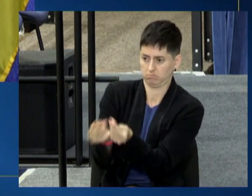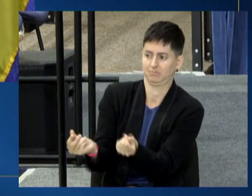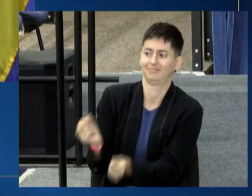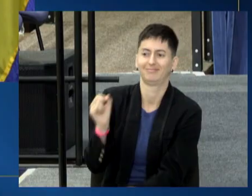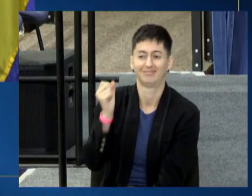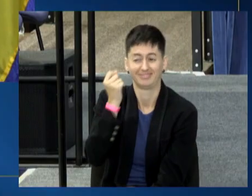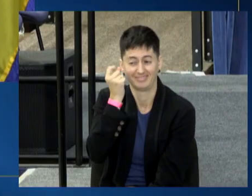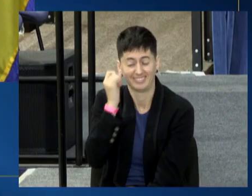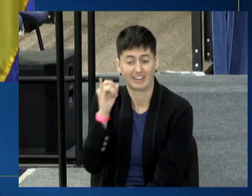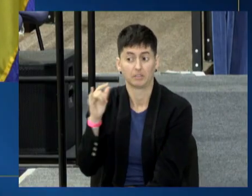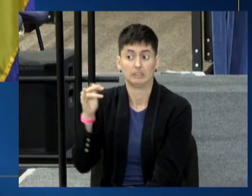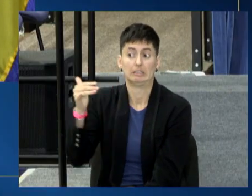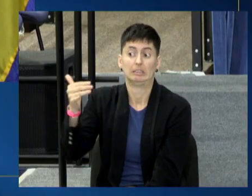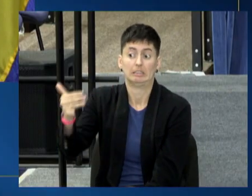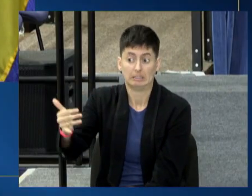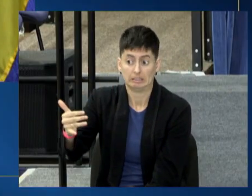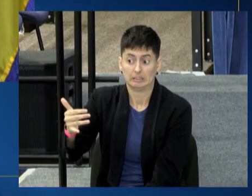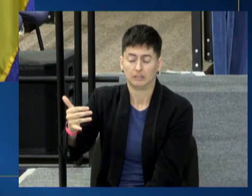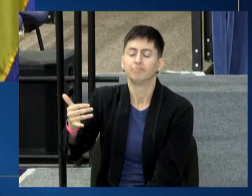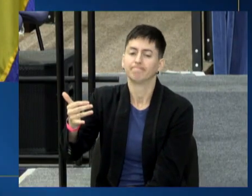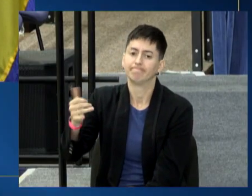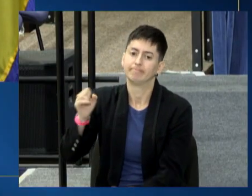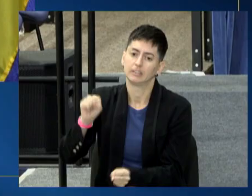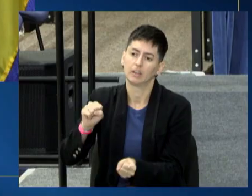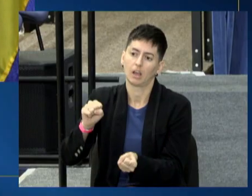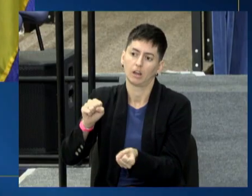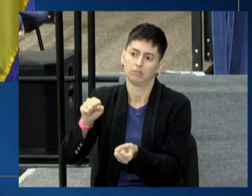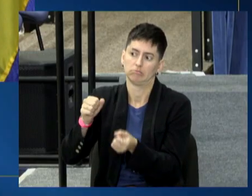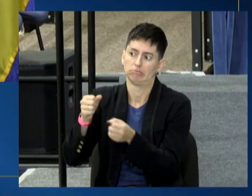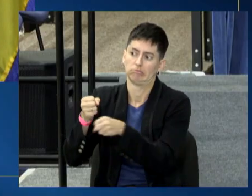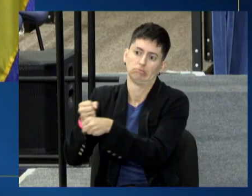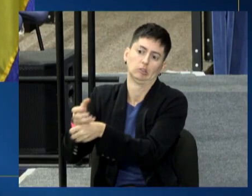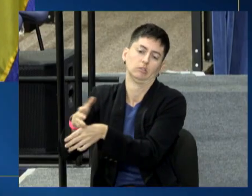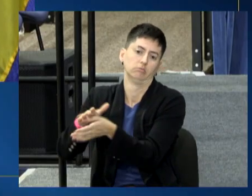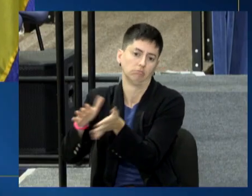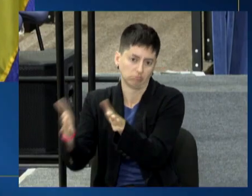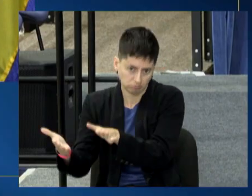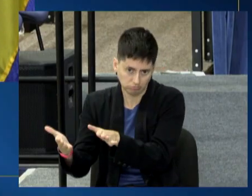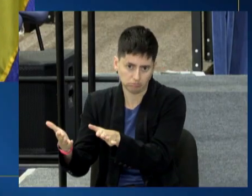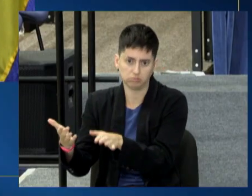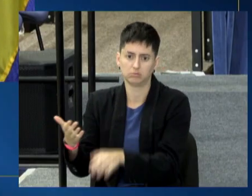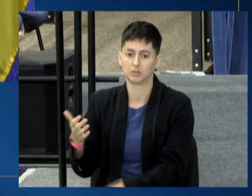a glass slide and looked at it under the microscope. And there those cells were. I